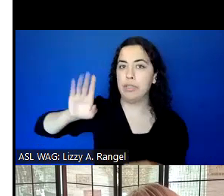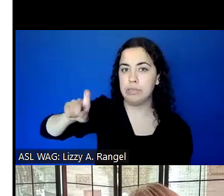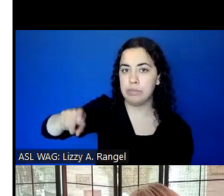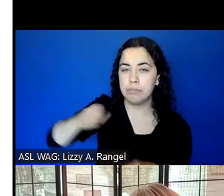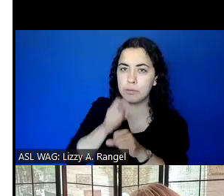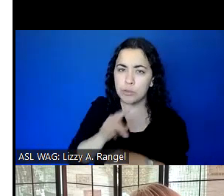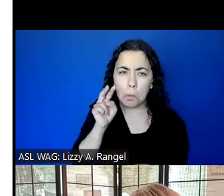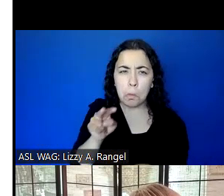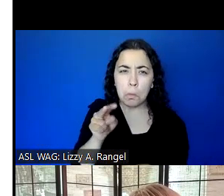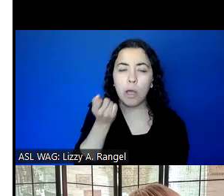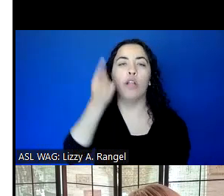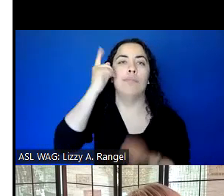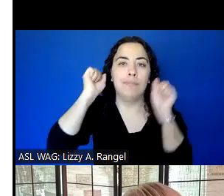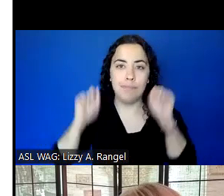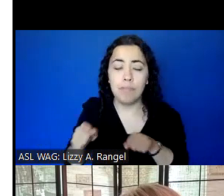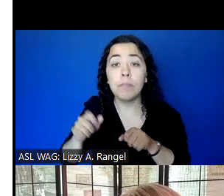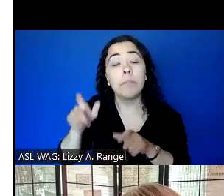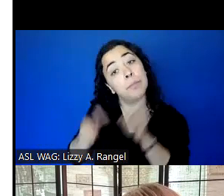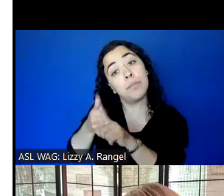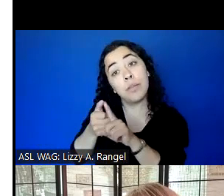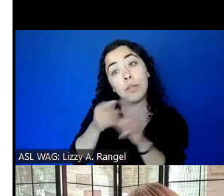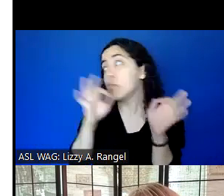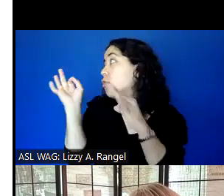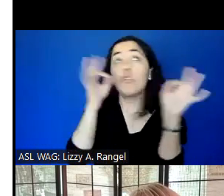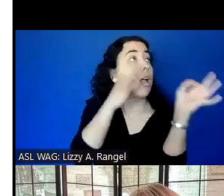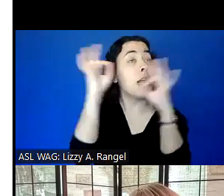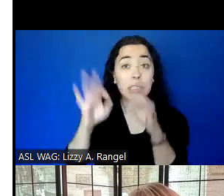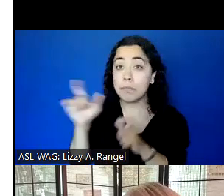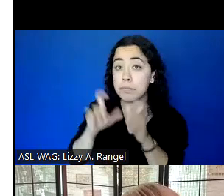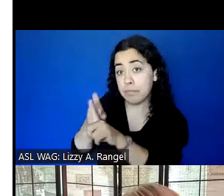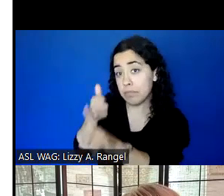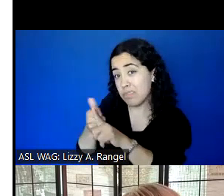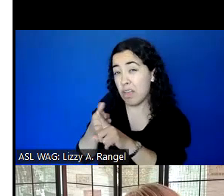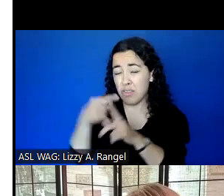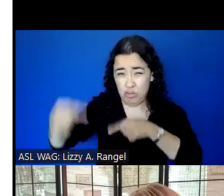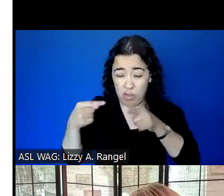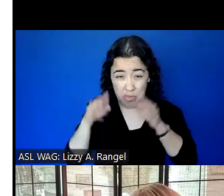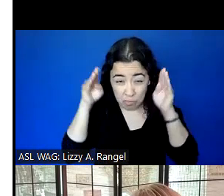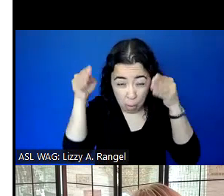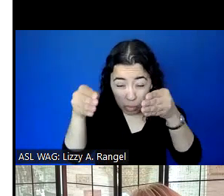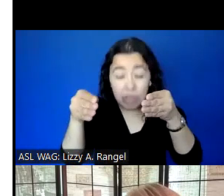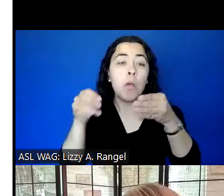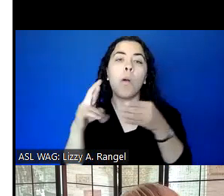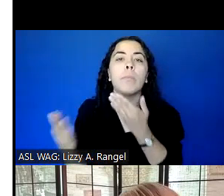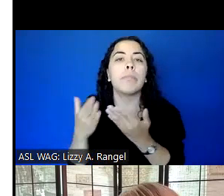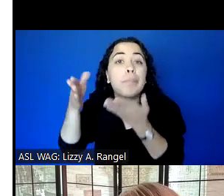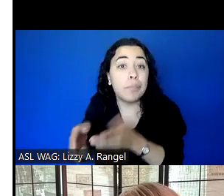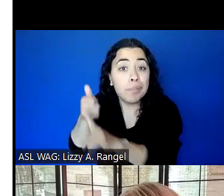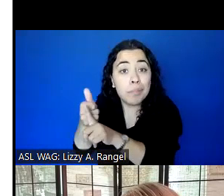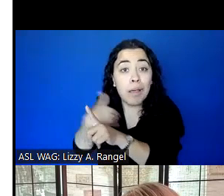Auditory needs. We want to make sure that we accommodate auditory needs and make it easy to hear. When we address these needs,